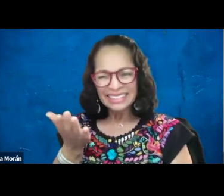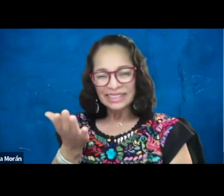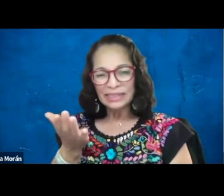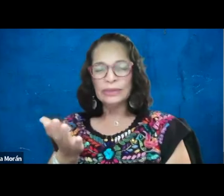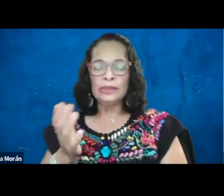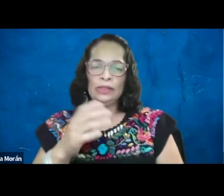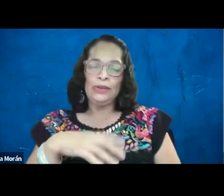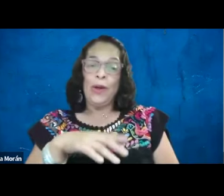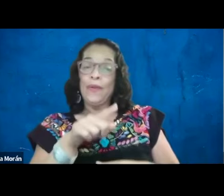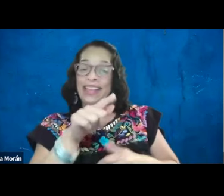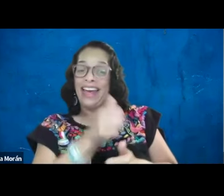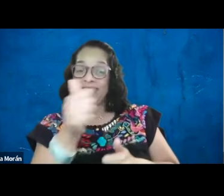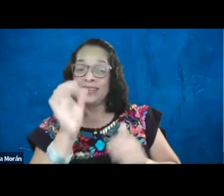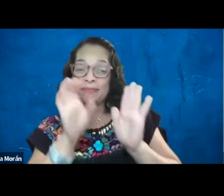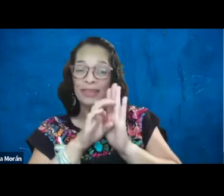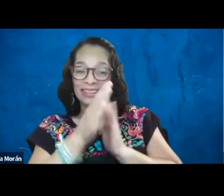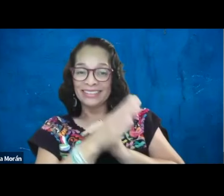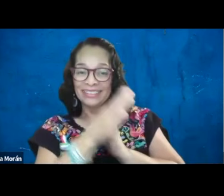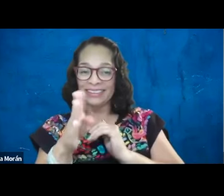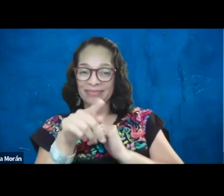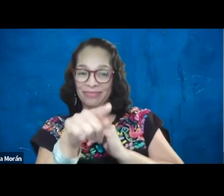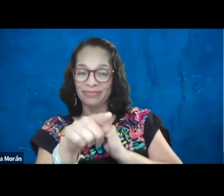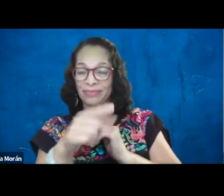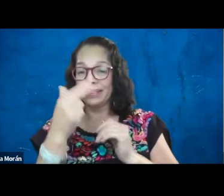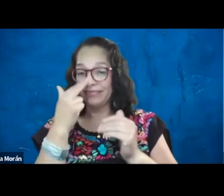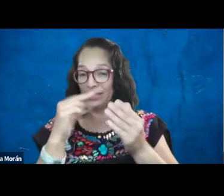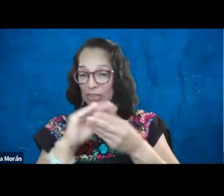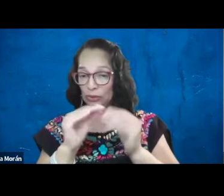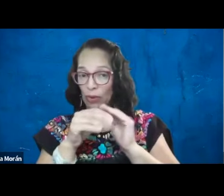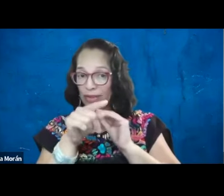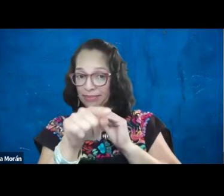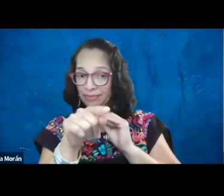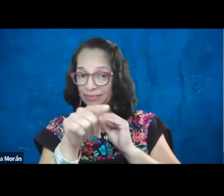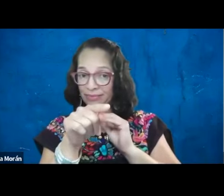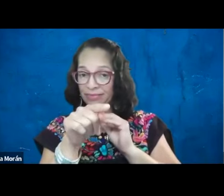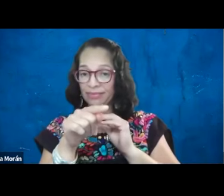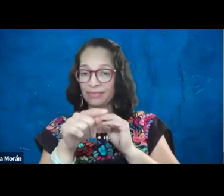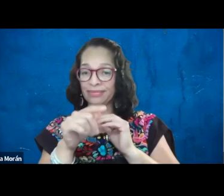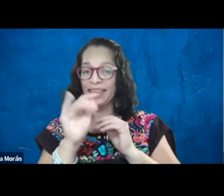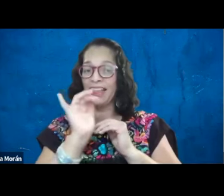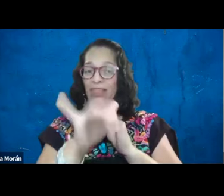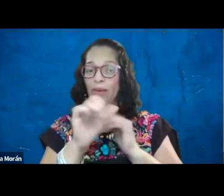needing to prioritize my son rather than the expectations of others. So you can see this picture here. There's